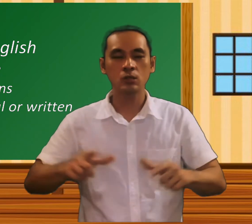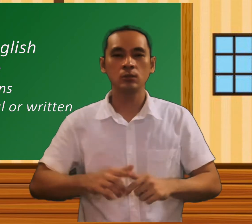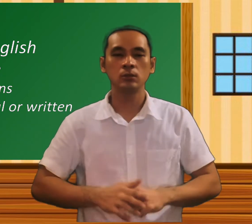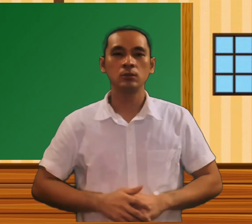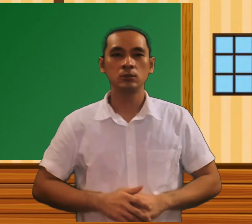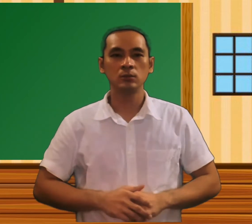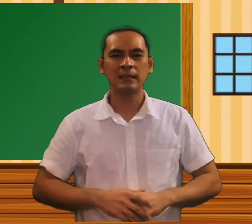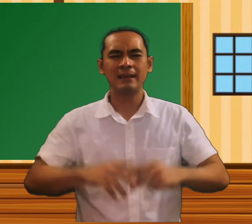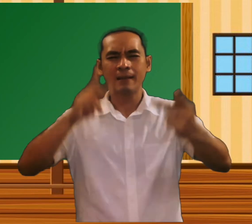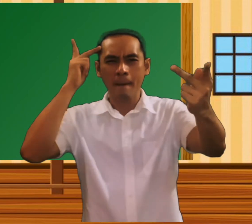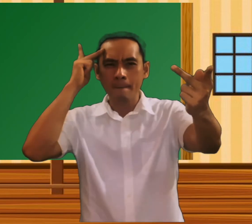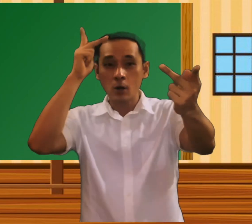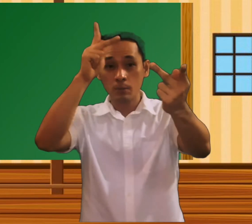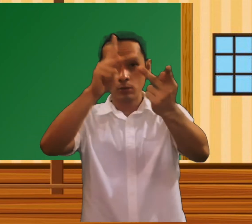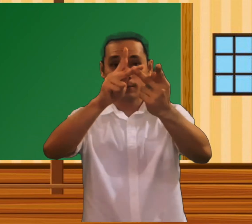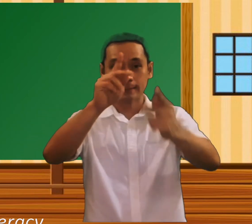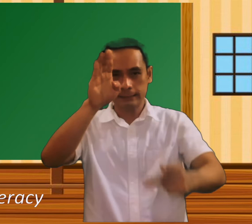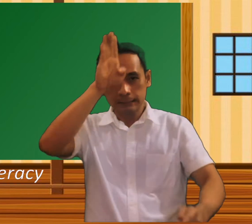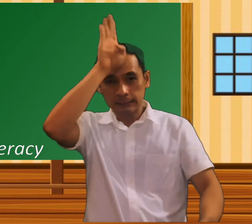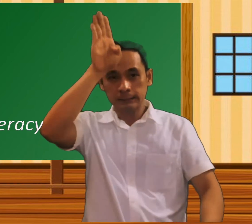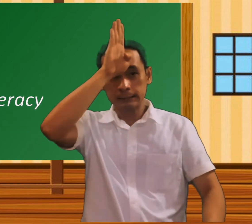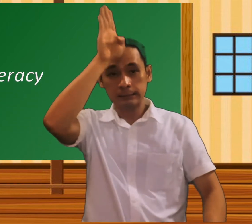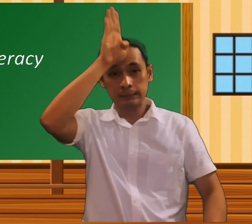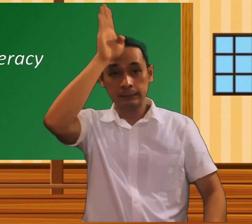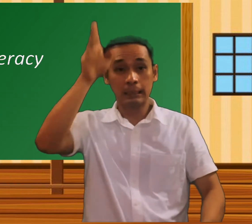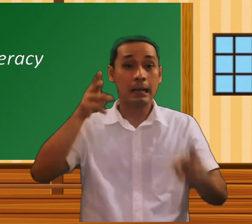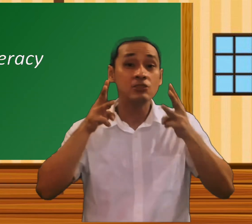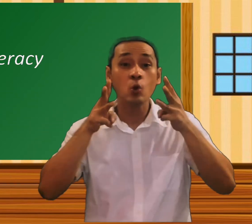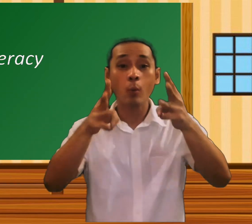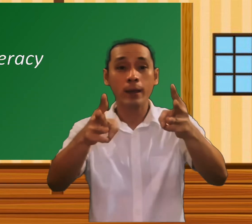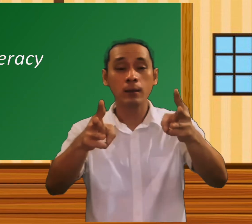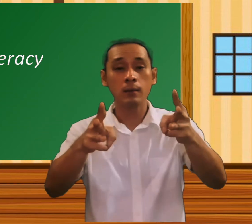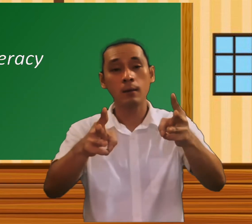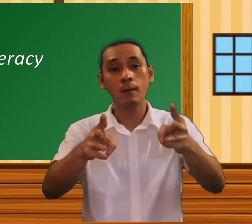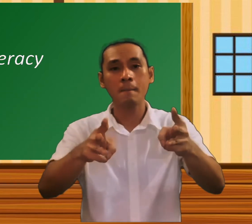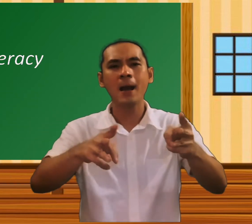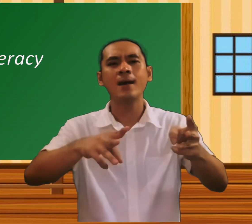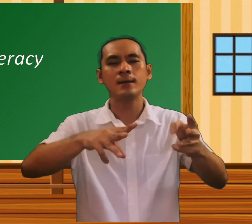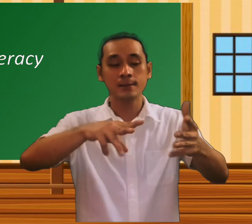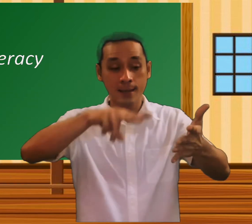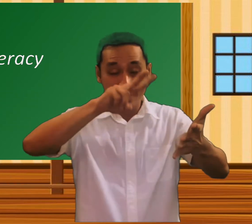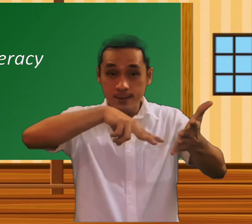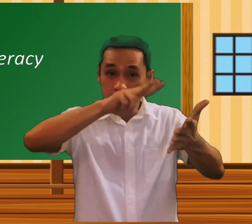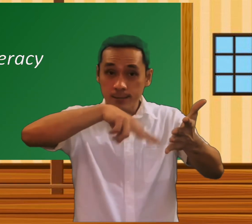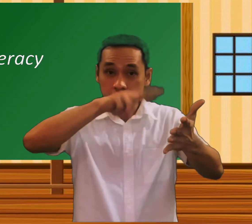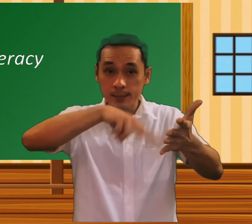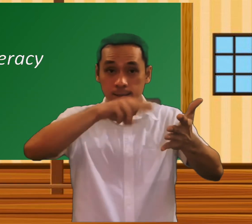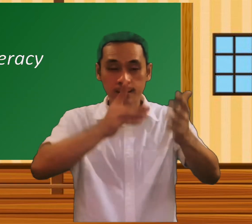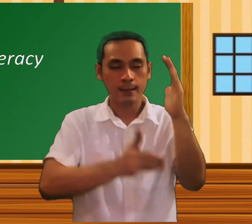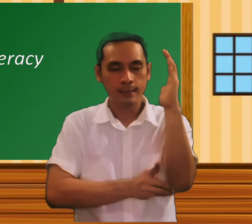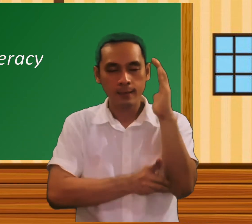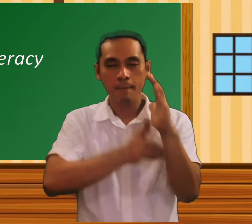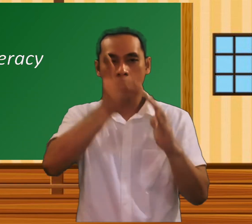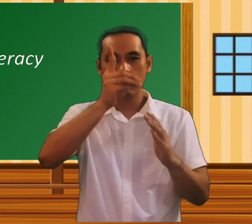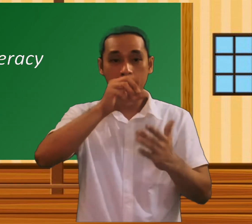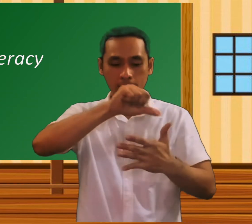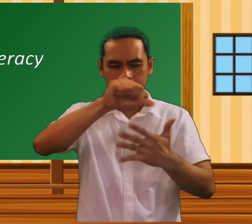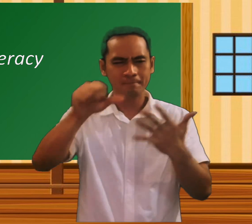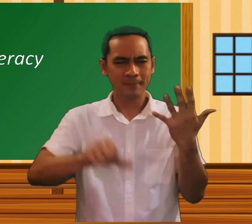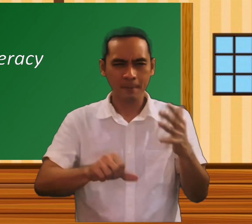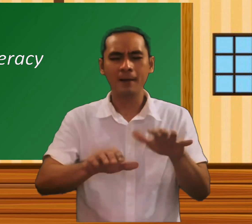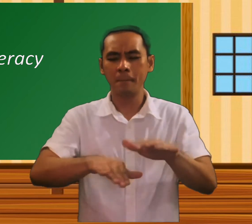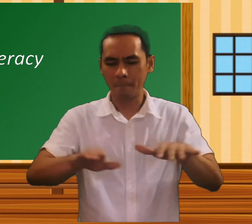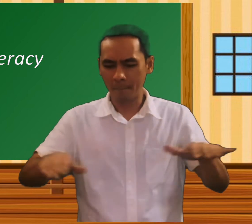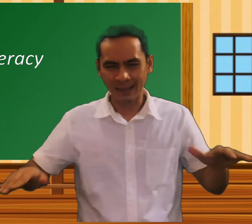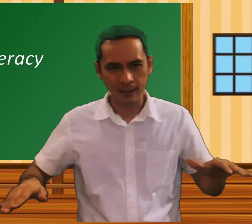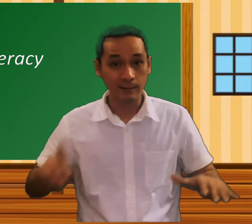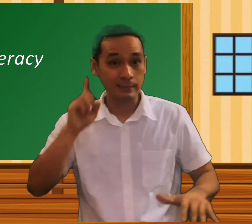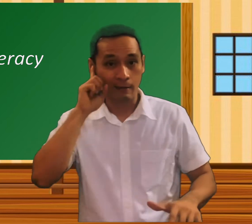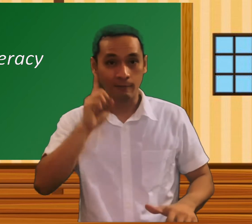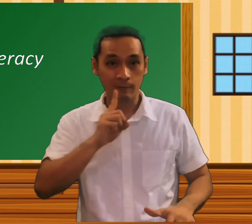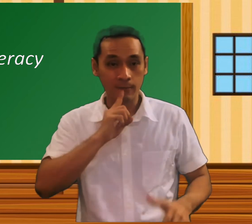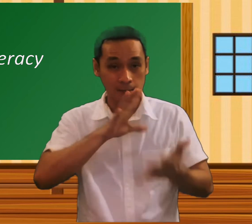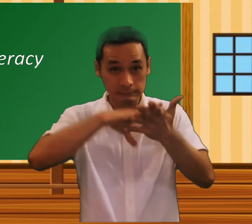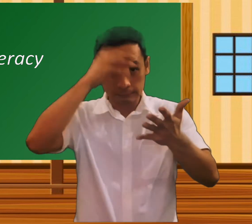it was possibly invented as a strategy for literacy development among the deaf learners